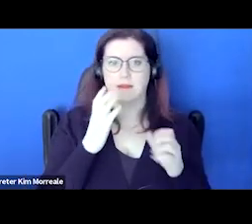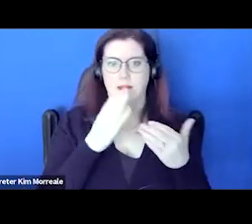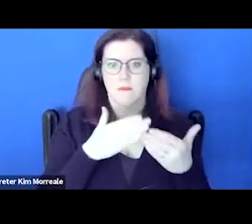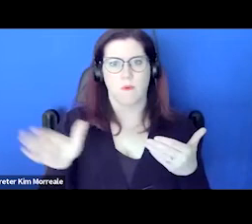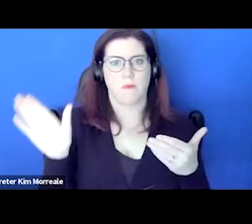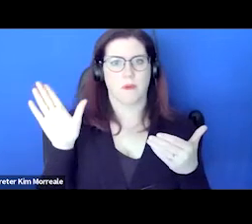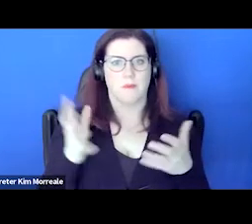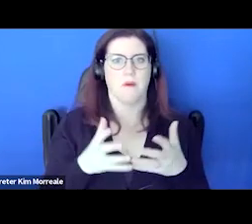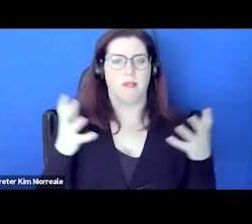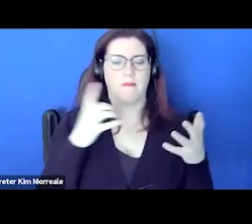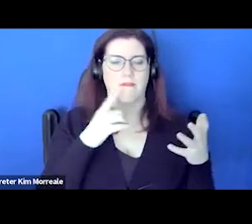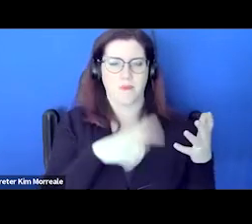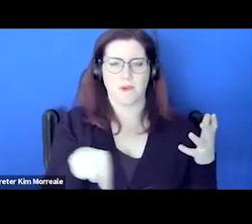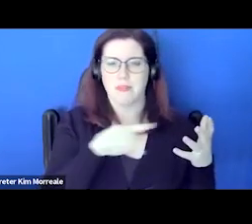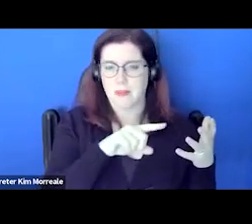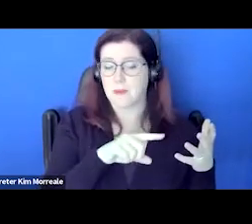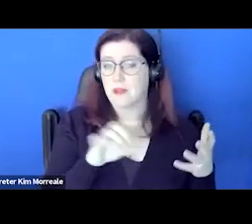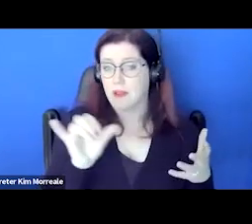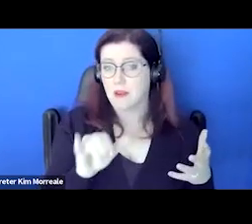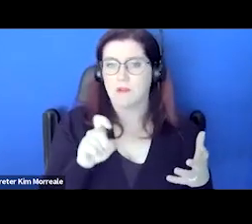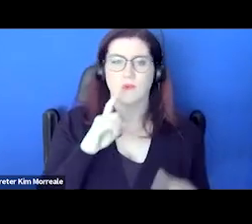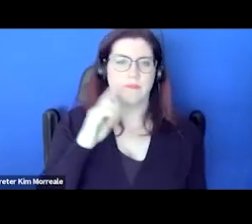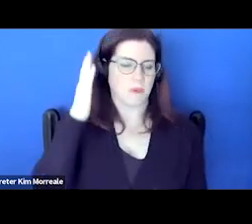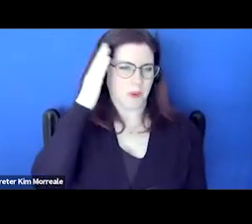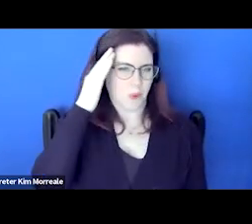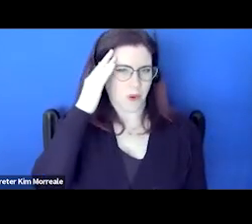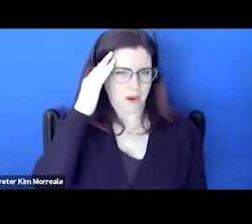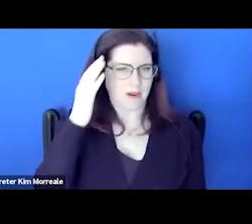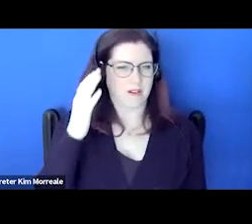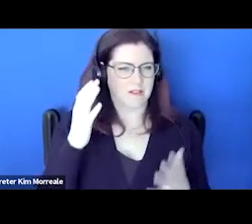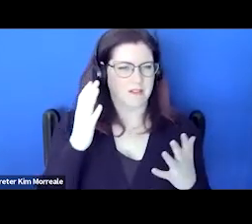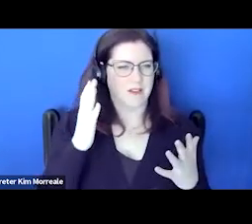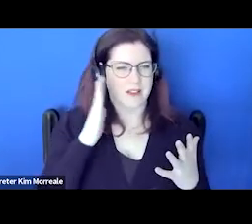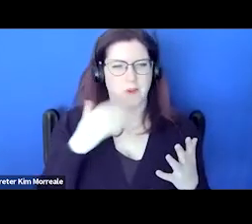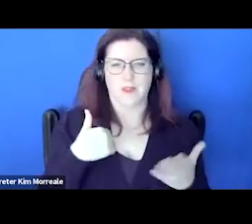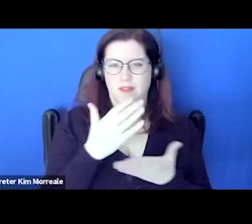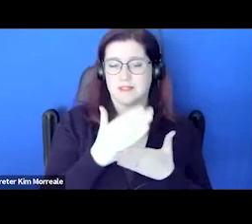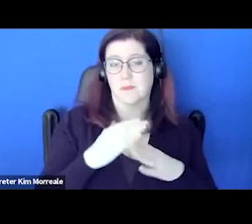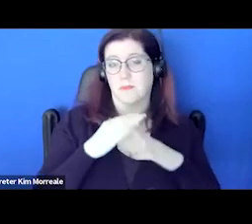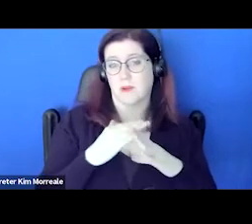And you also have to be aware that it's gonna present some barriers for you as a SOAR provider,